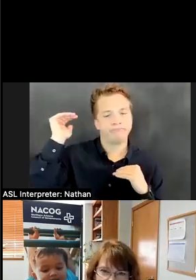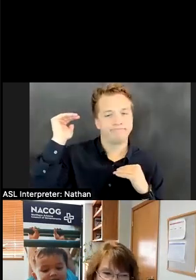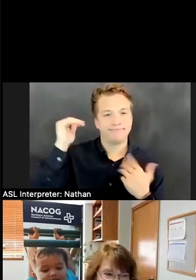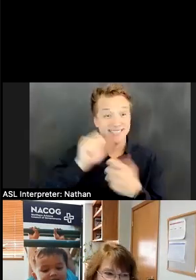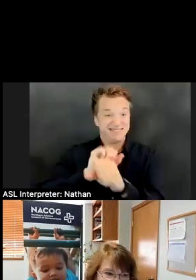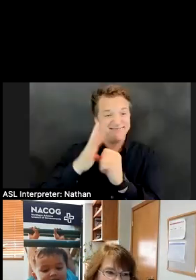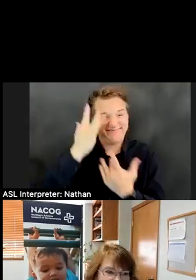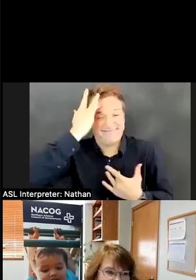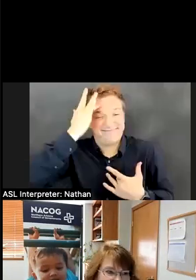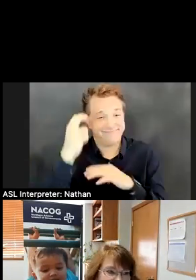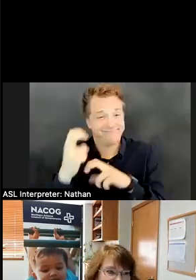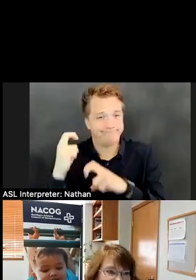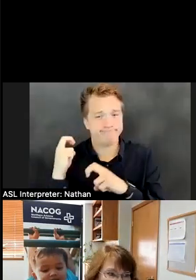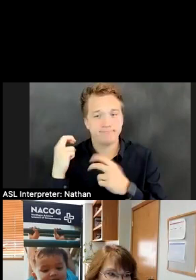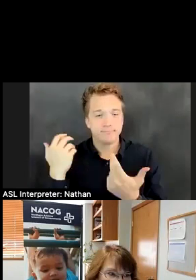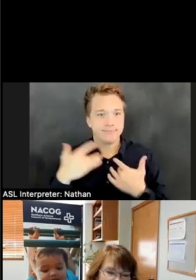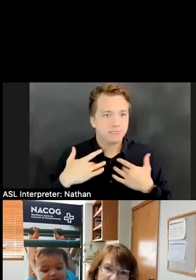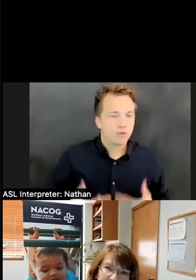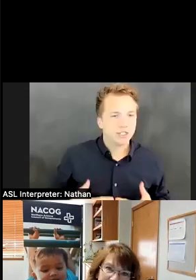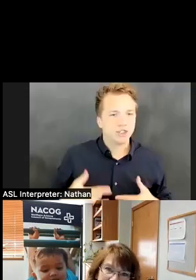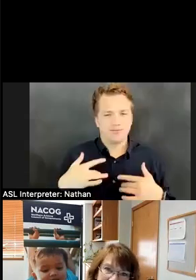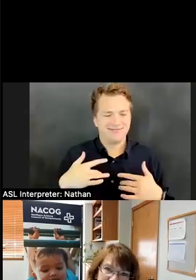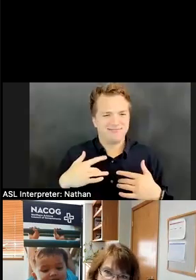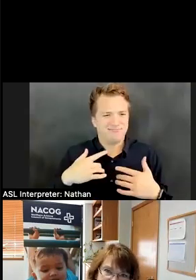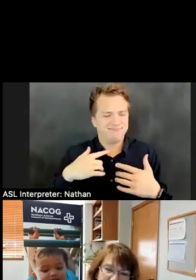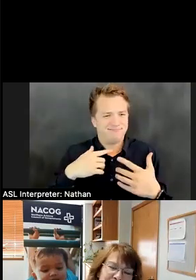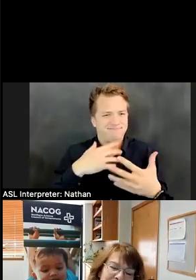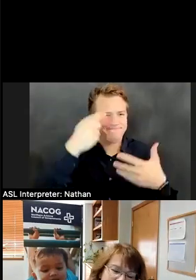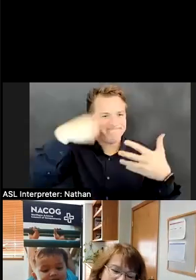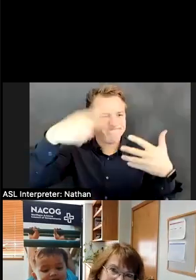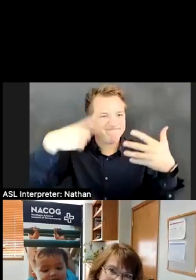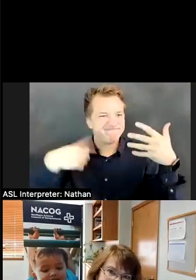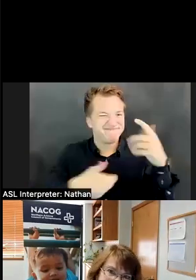like we've never seen—but we know we're confident now.